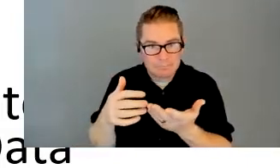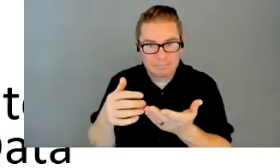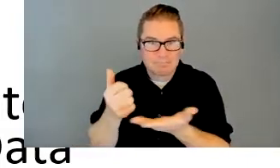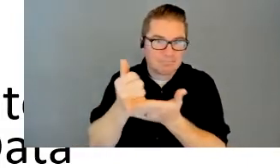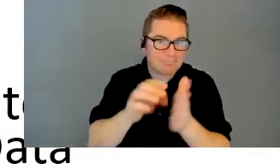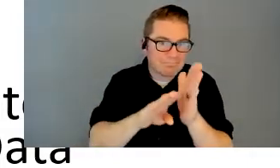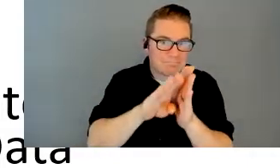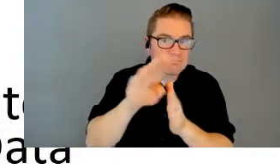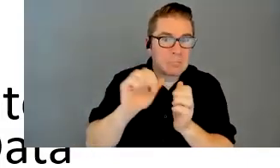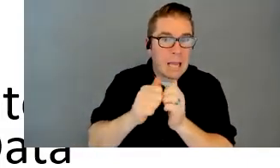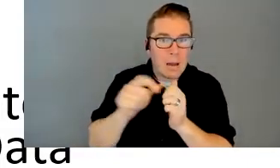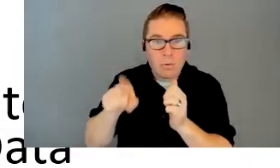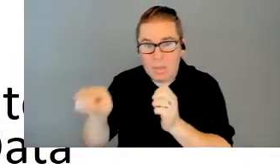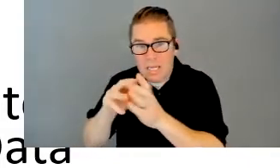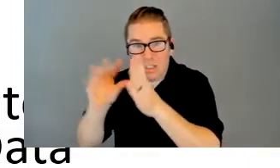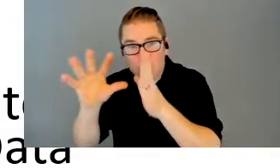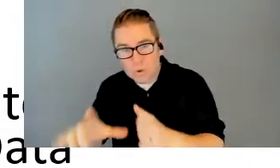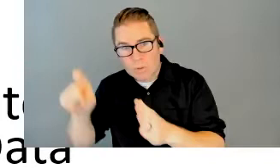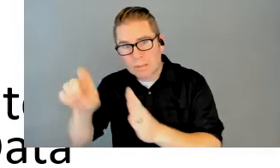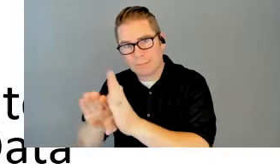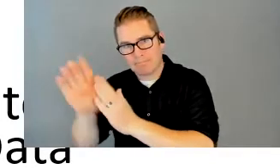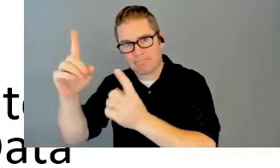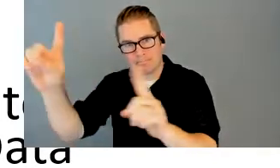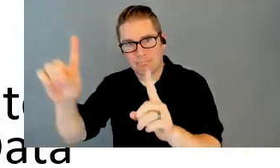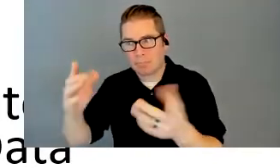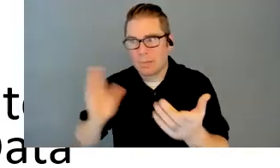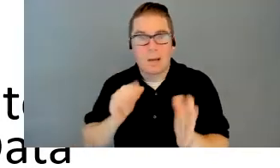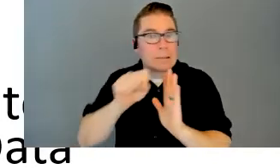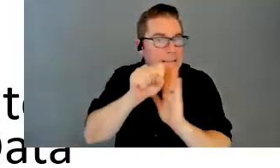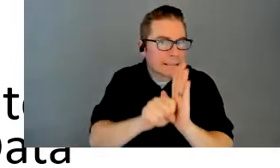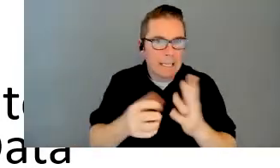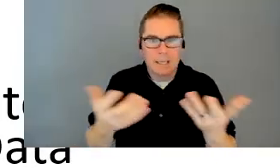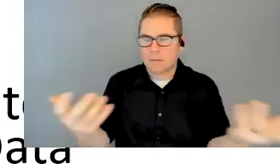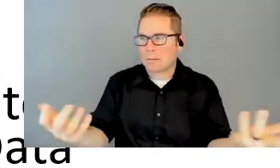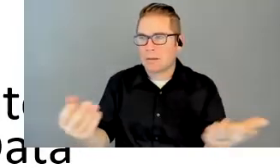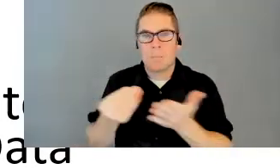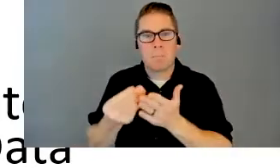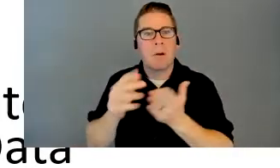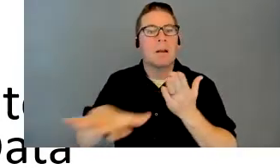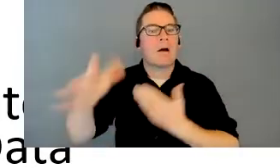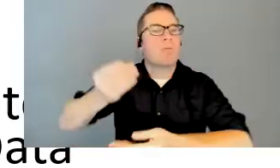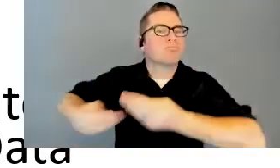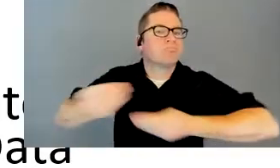It's important to our state. It's important to our economy. It's an important to the overall health and wellbeing